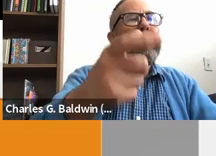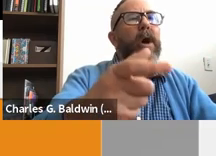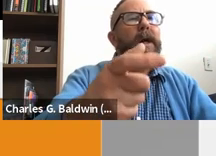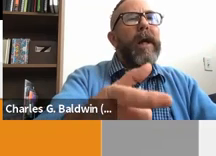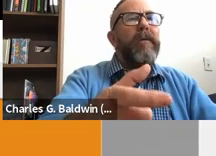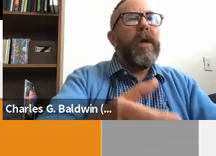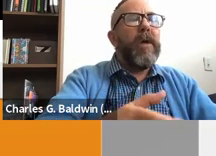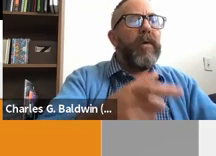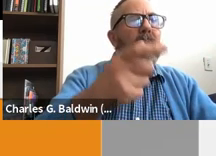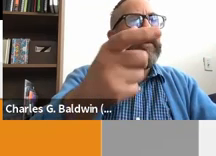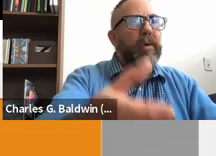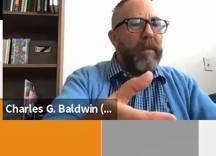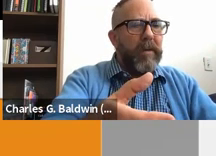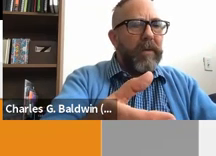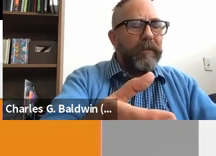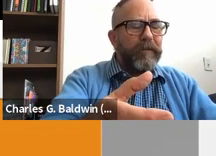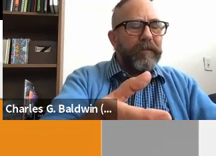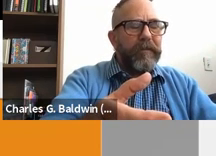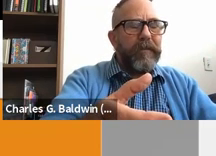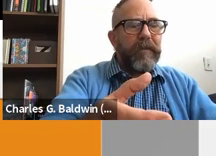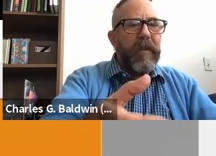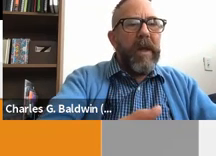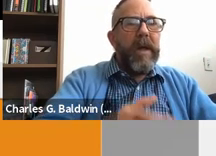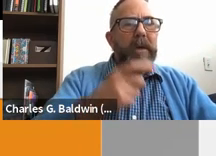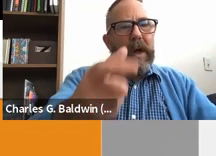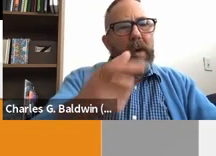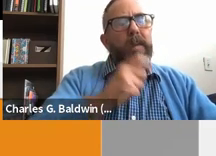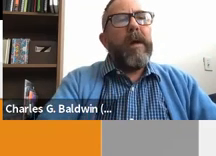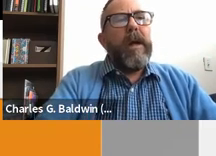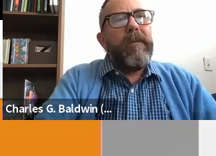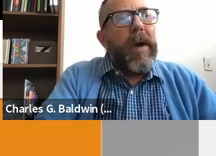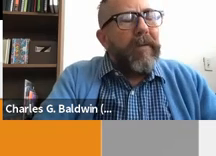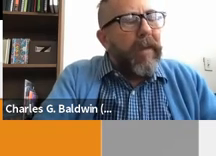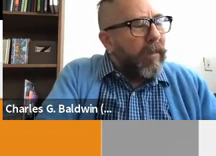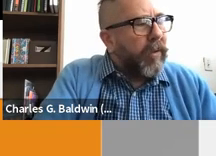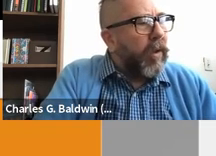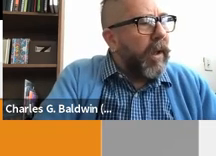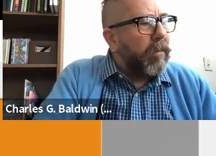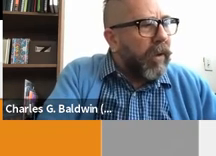are strong enough to contribute? So, if you have the opportunity,